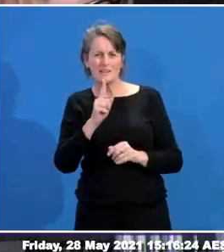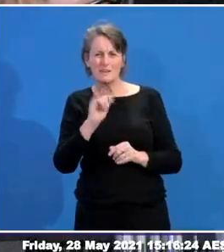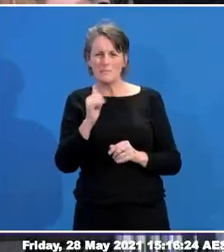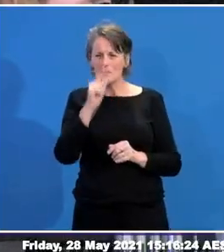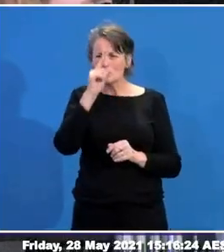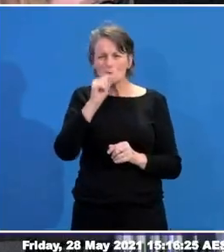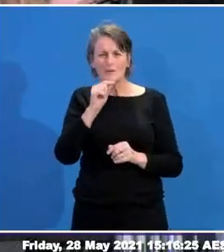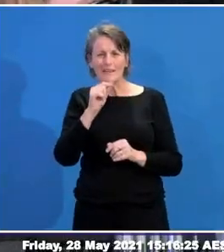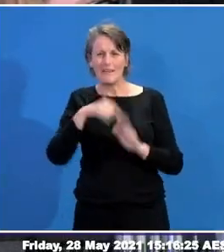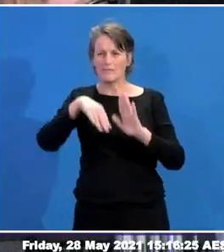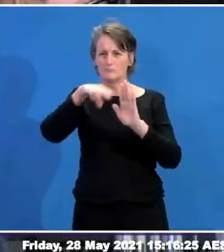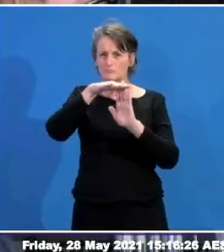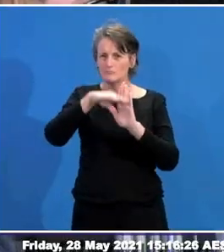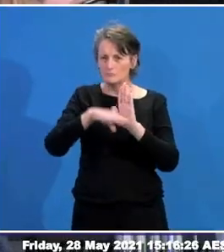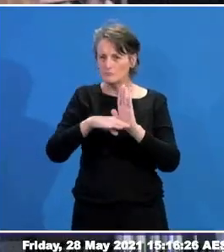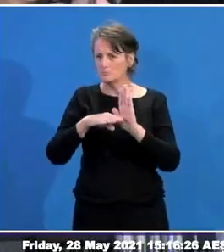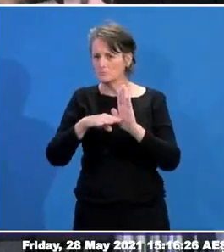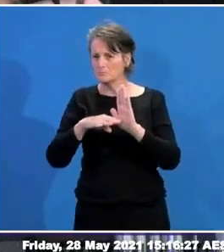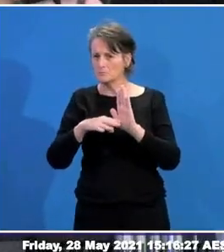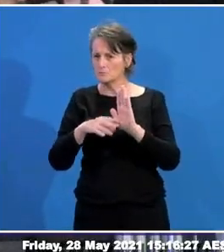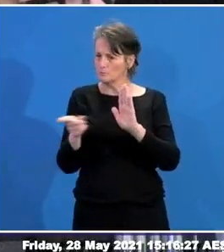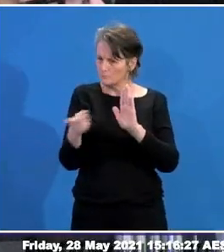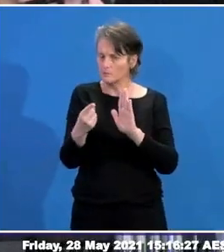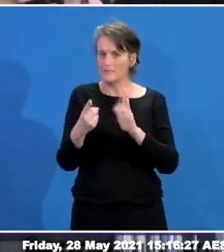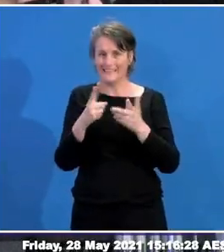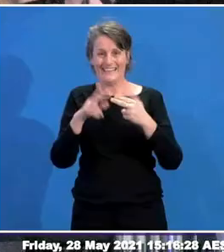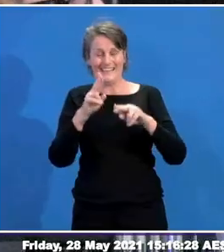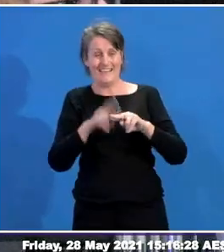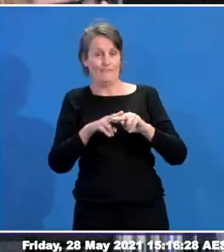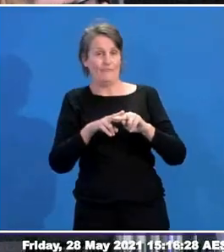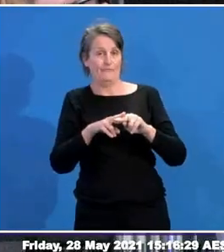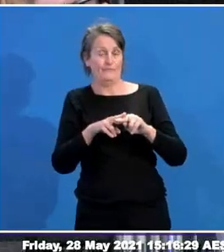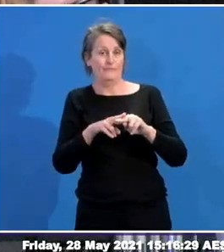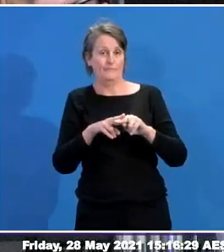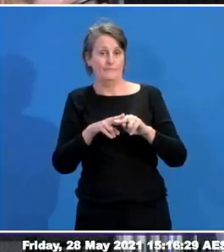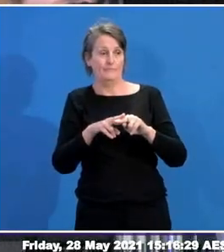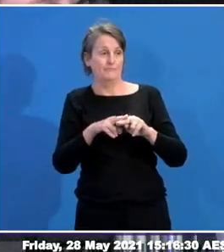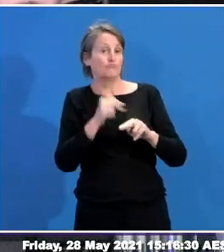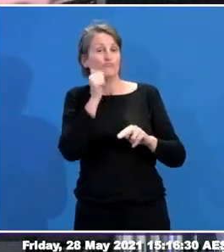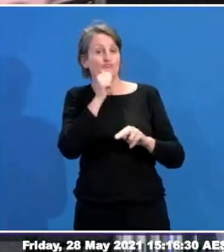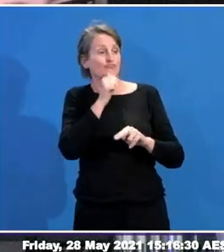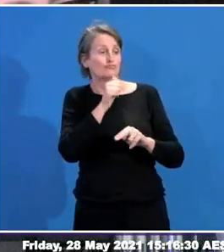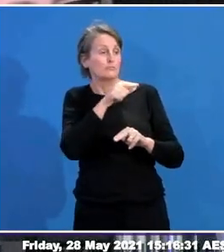able to invoke in the event that someone was dropped off at a hospital and left?